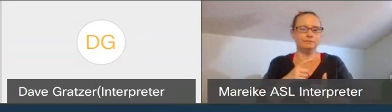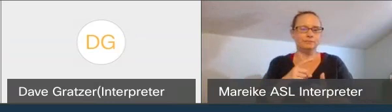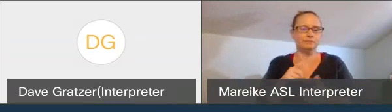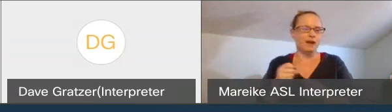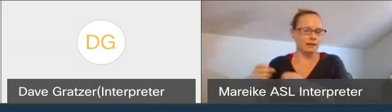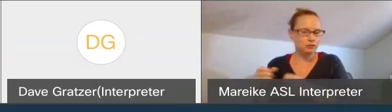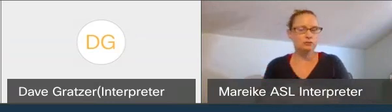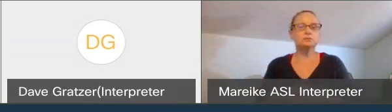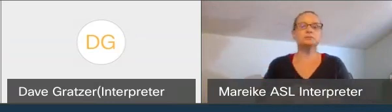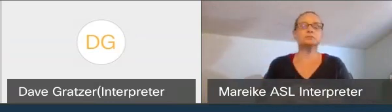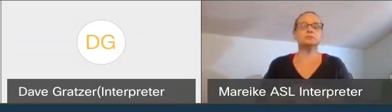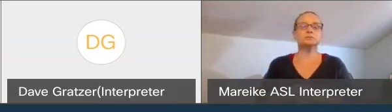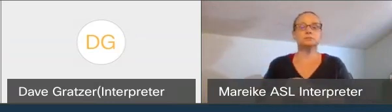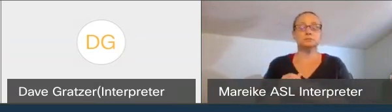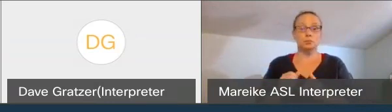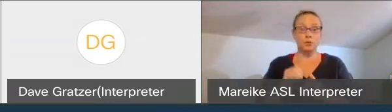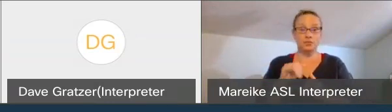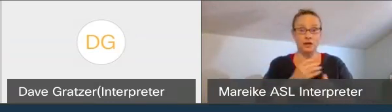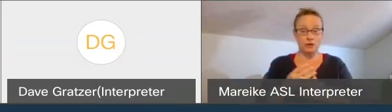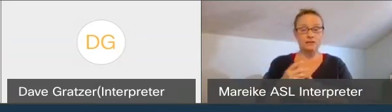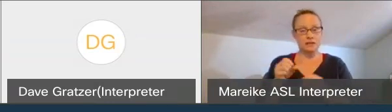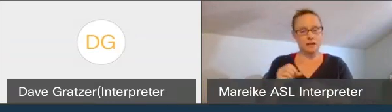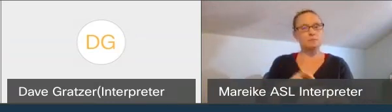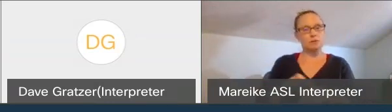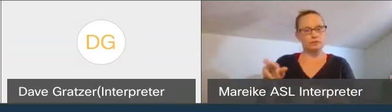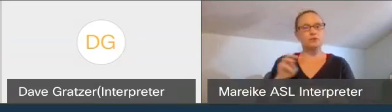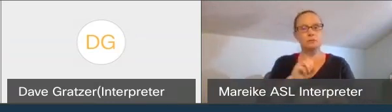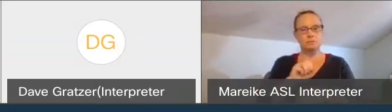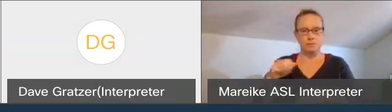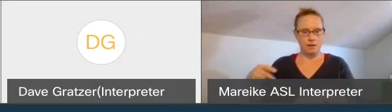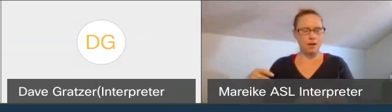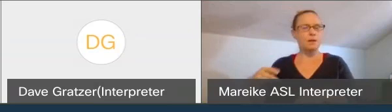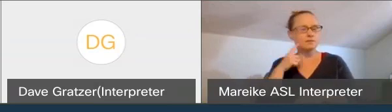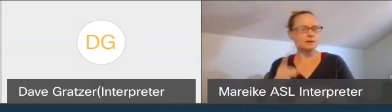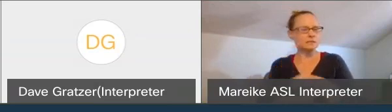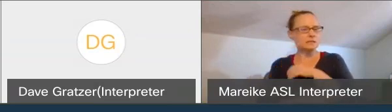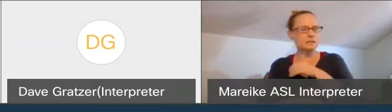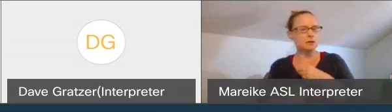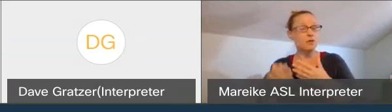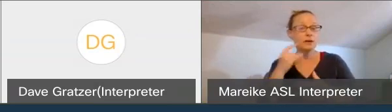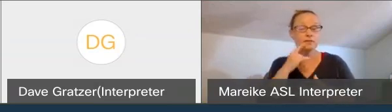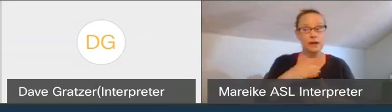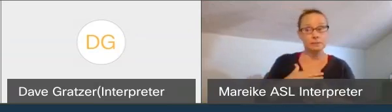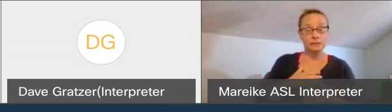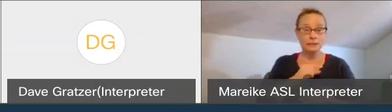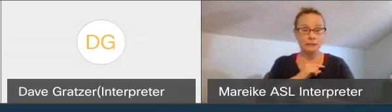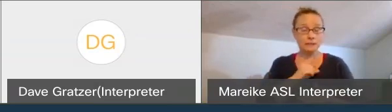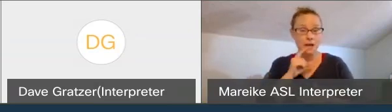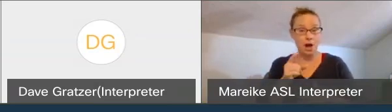With these--with that arrest, they can be referred to MAAP as a sentencing option. If they plead guilty and are sentenced to MAAP,